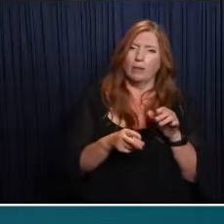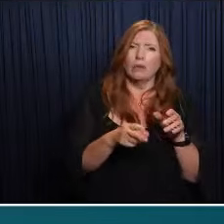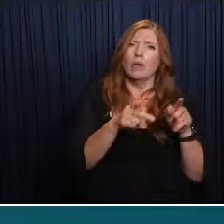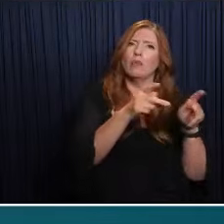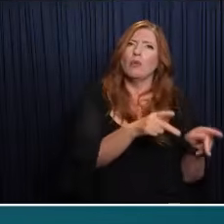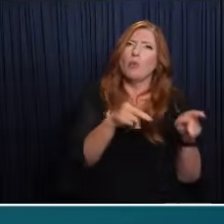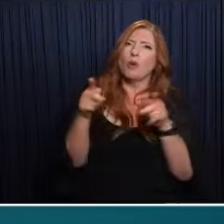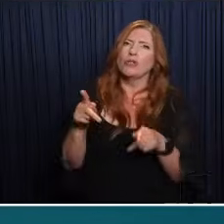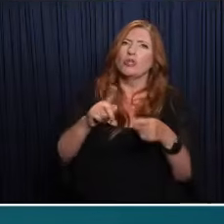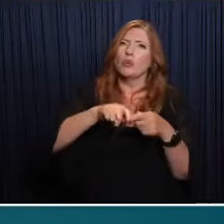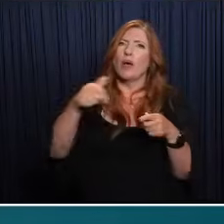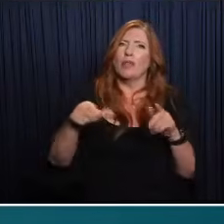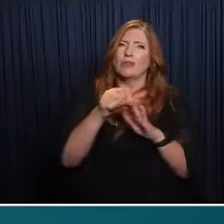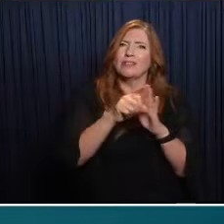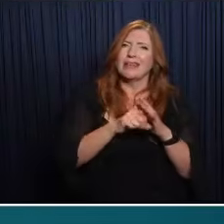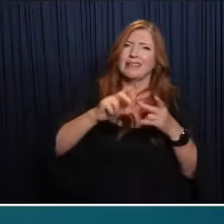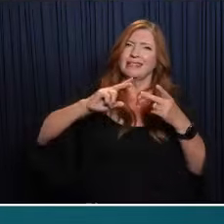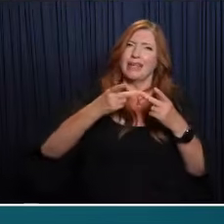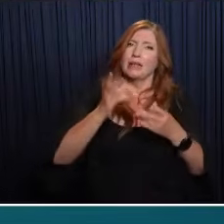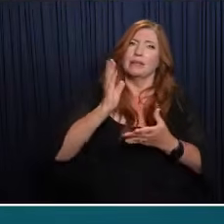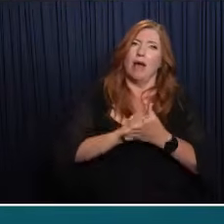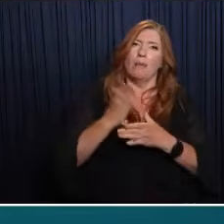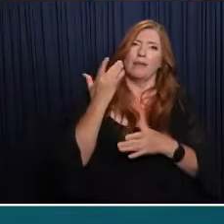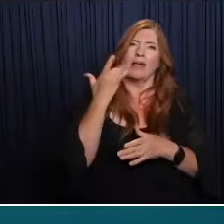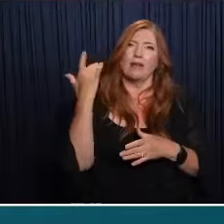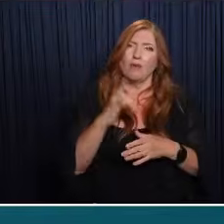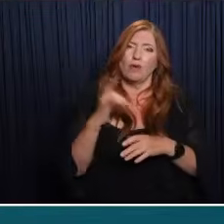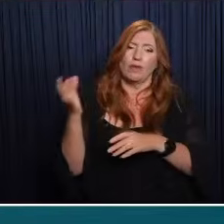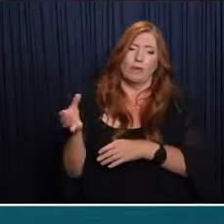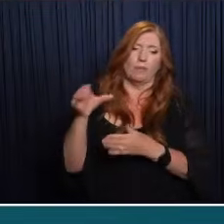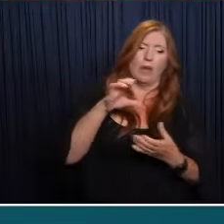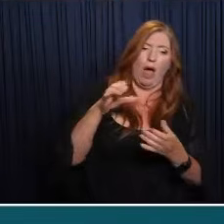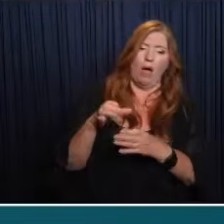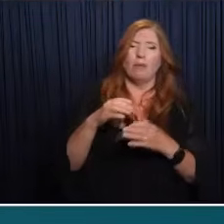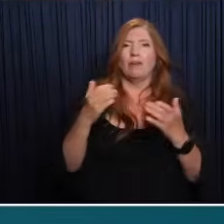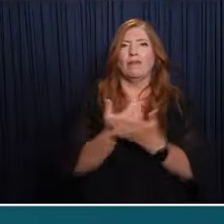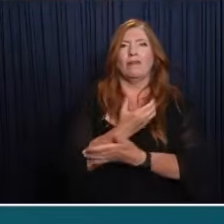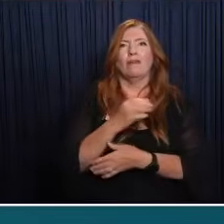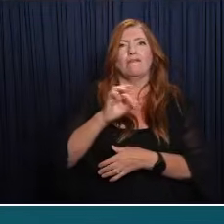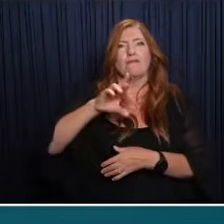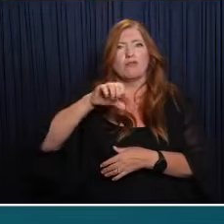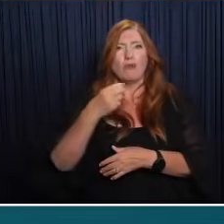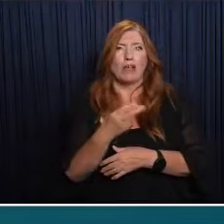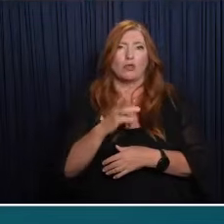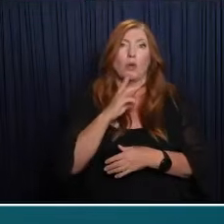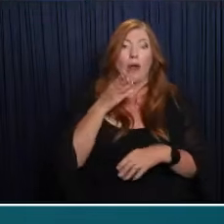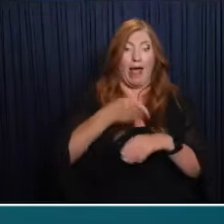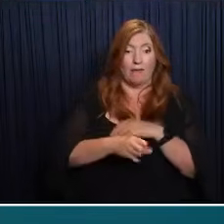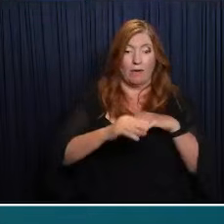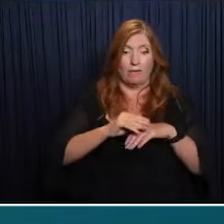THE FEDERAL LEVEL. TO MAKE SURE WHEN THERE ARE CUTS, THEY ARE PROPORTIONATE TO